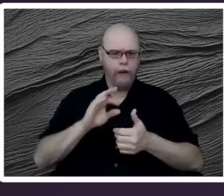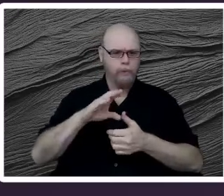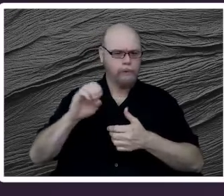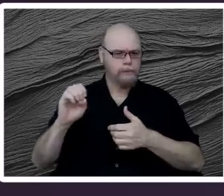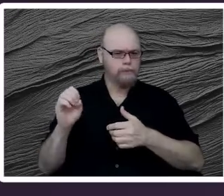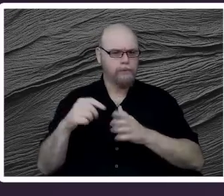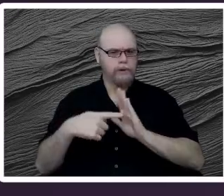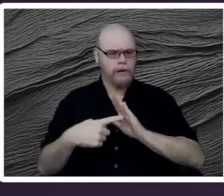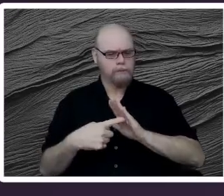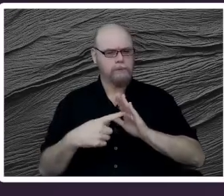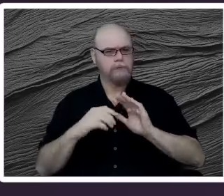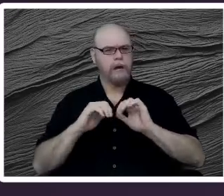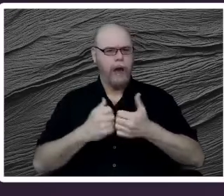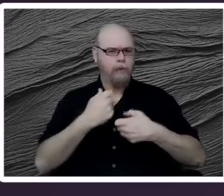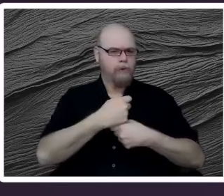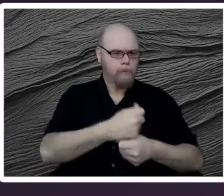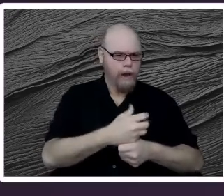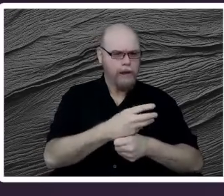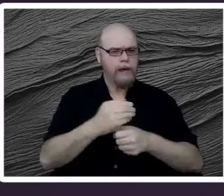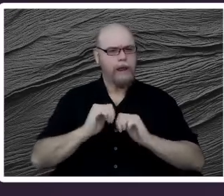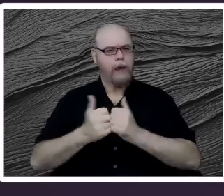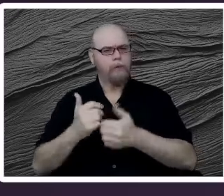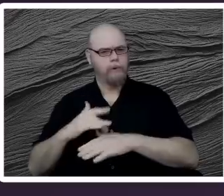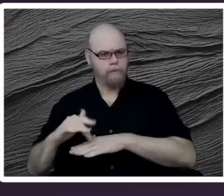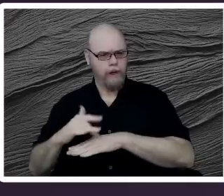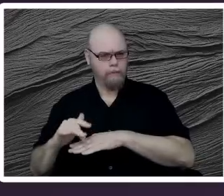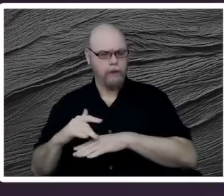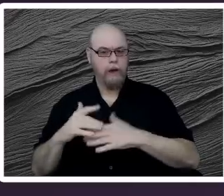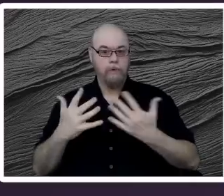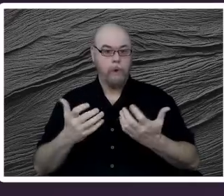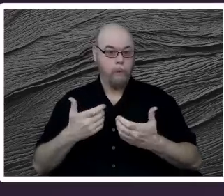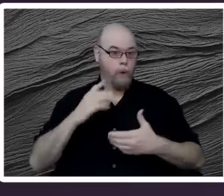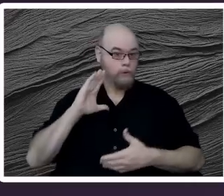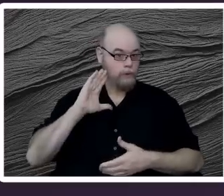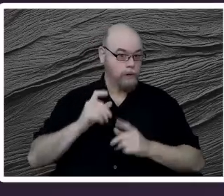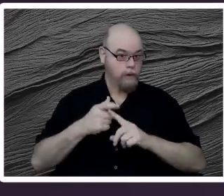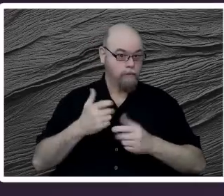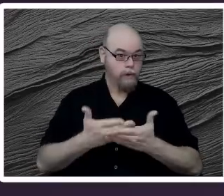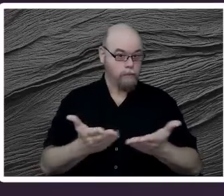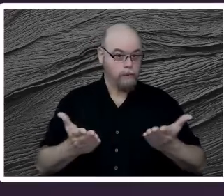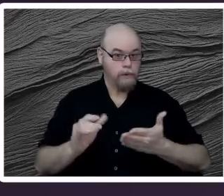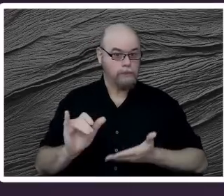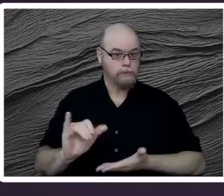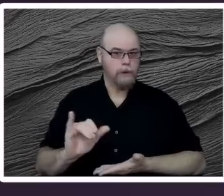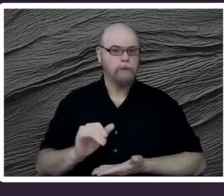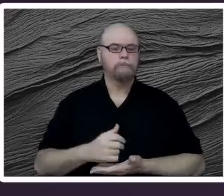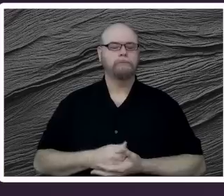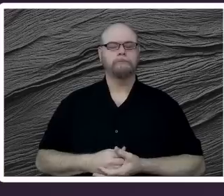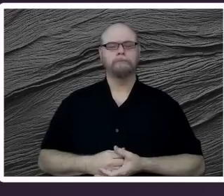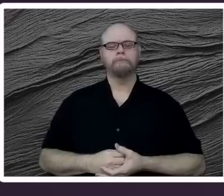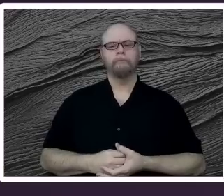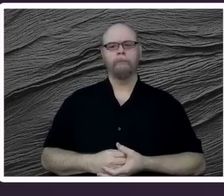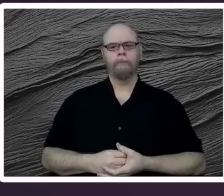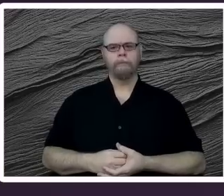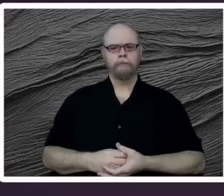then we'd also like to hear from you. So, let's take a look at what Smithsonian